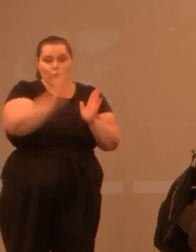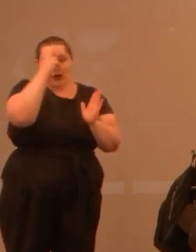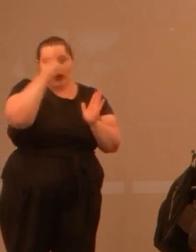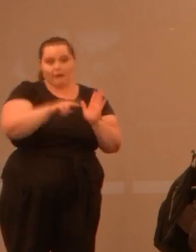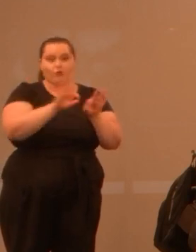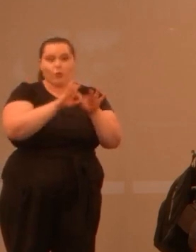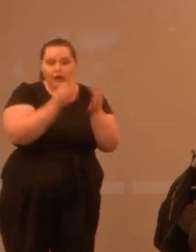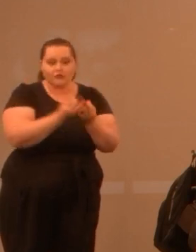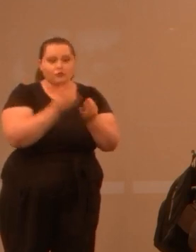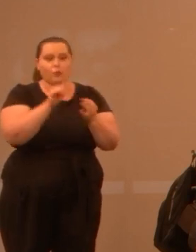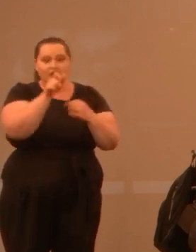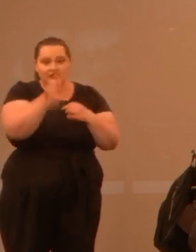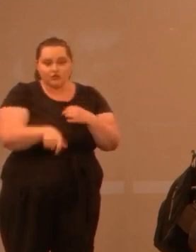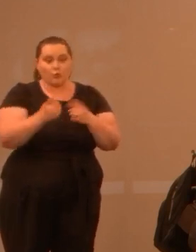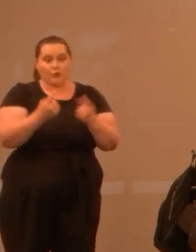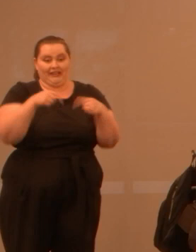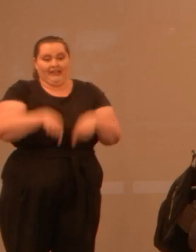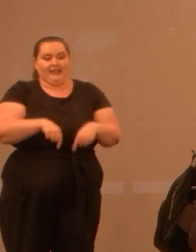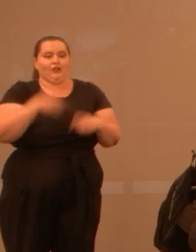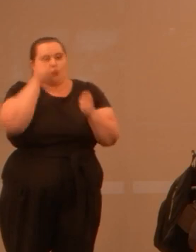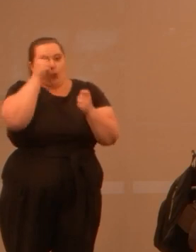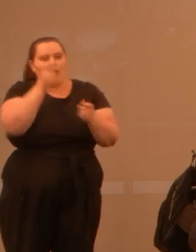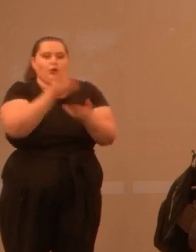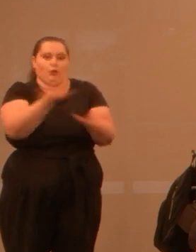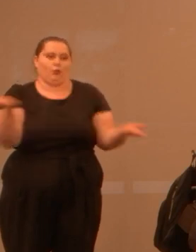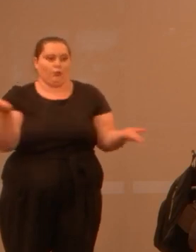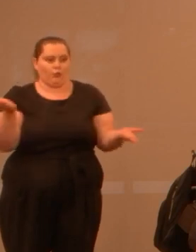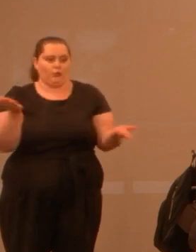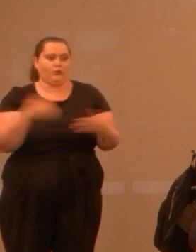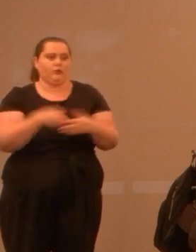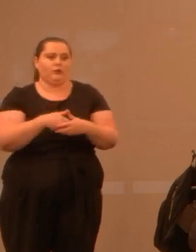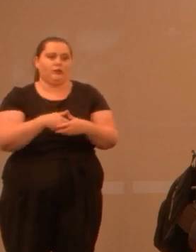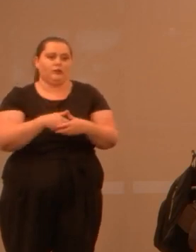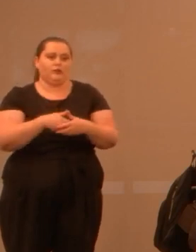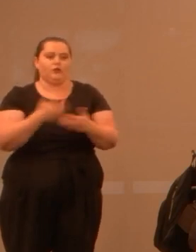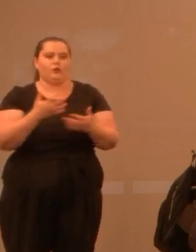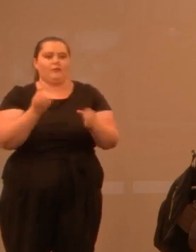we are here to honour you. You have made an incredible difference and a profound